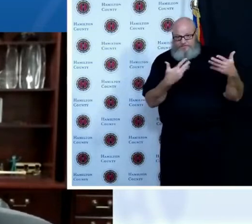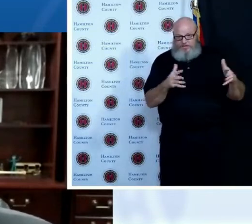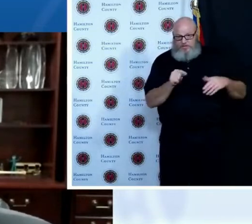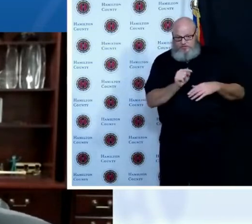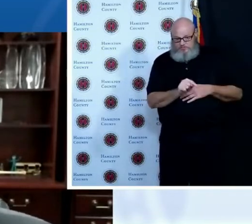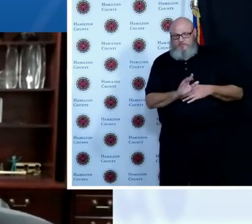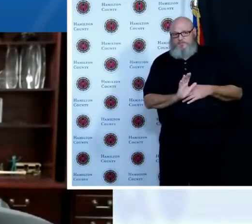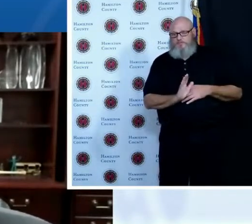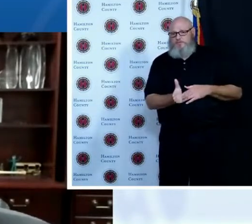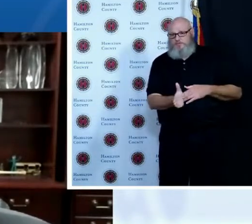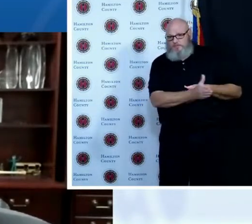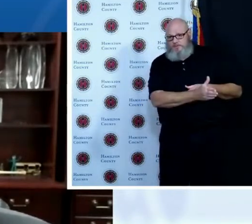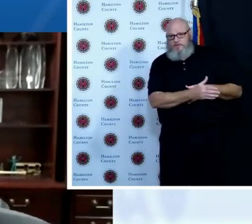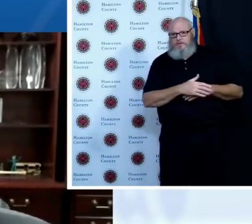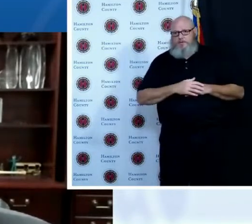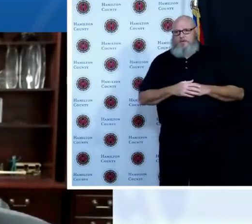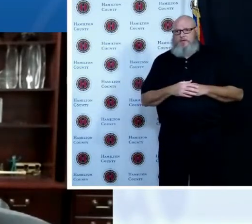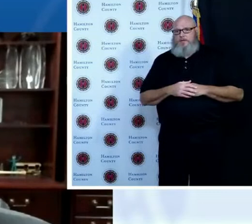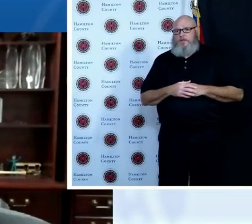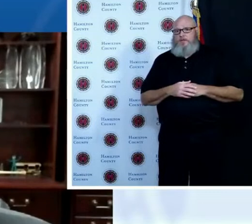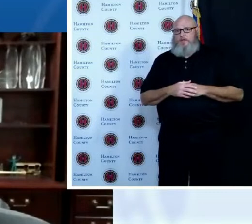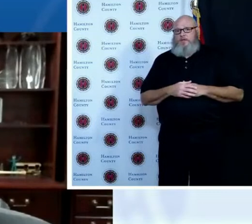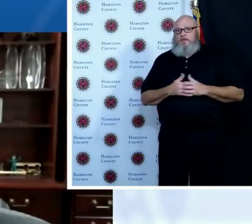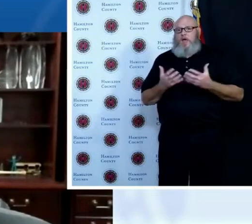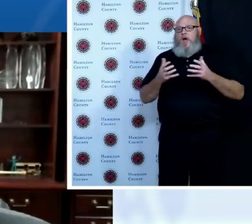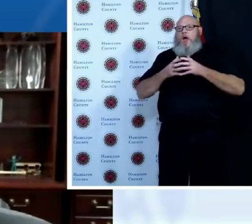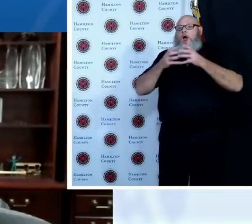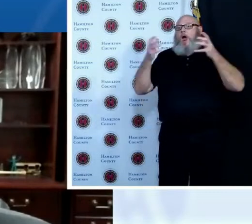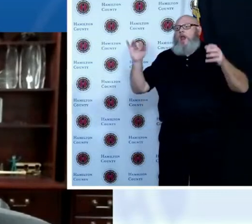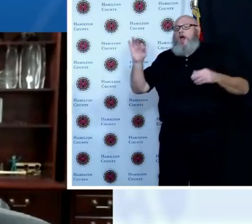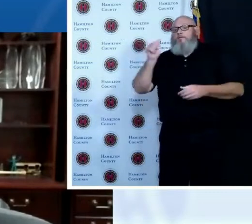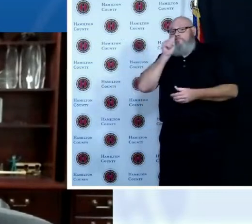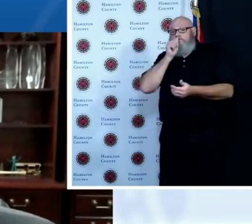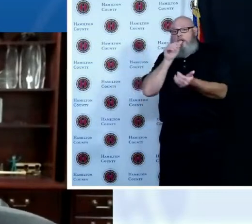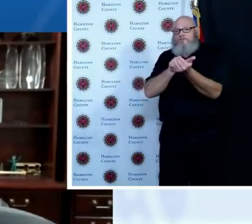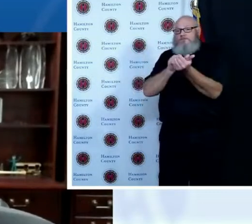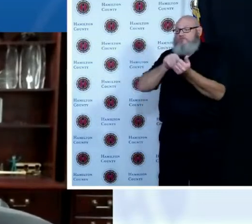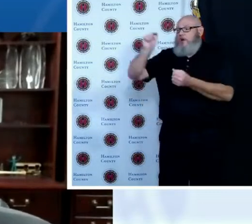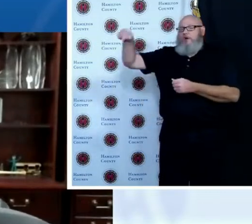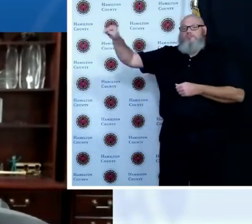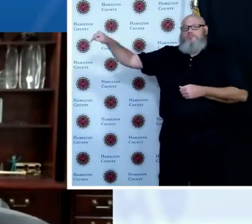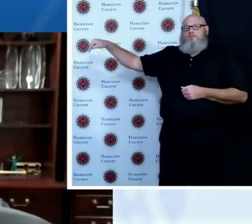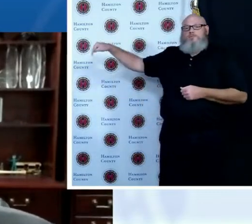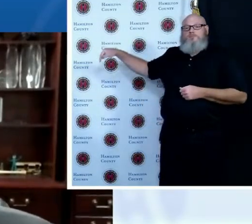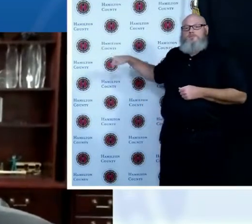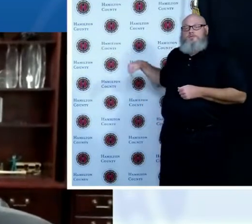private physicians have privileges and with with the other health systems and I